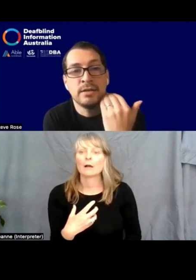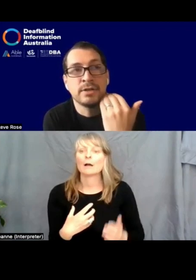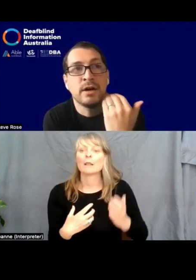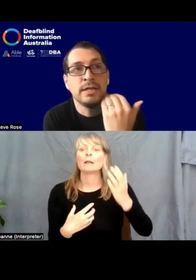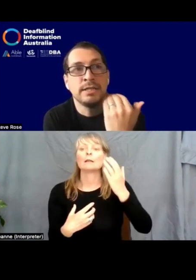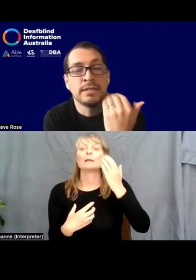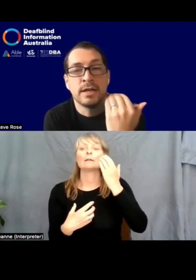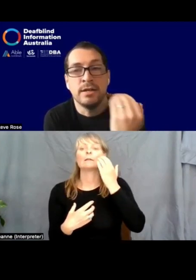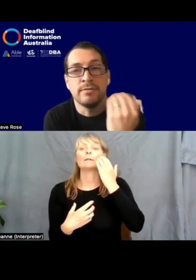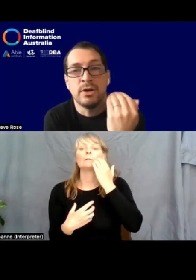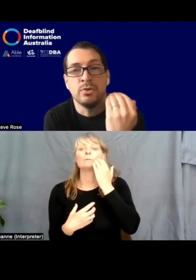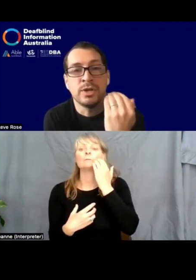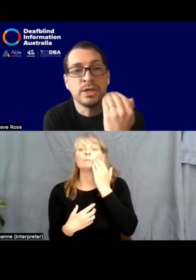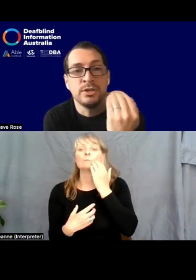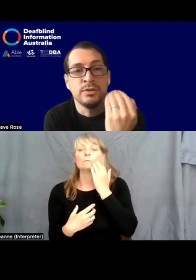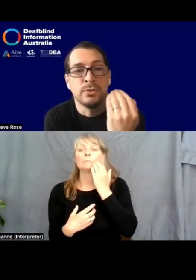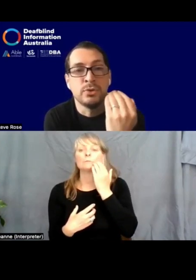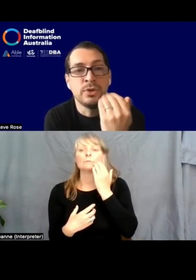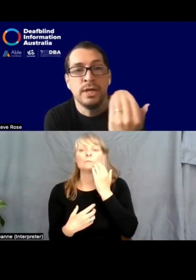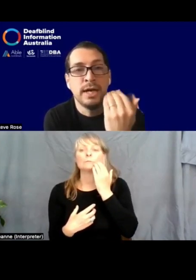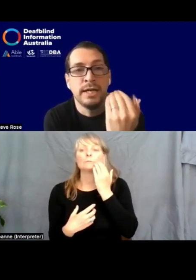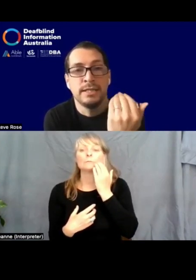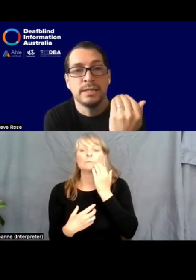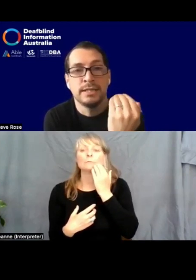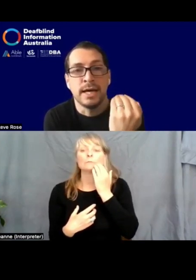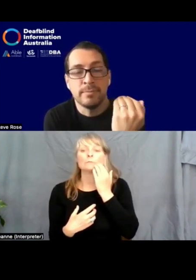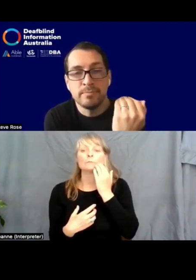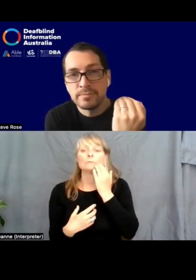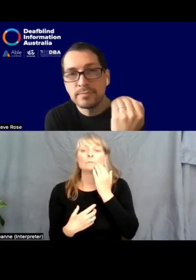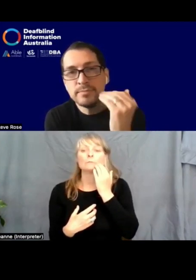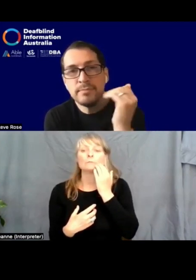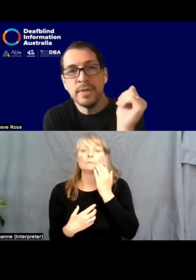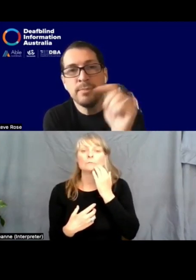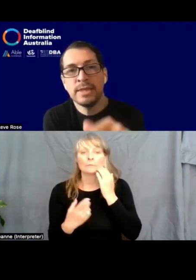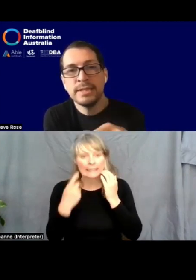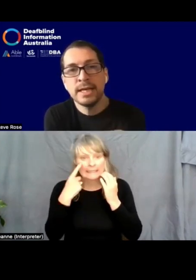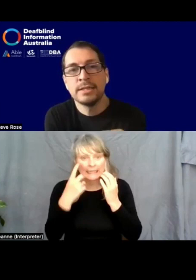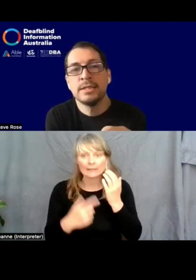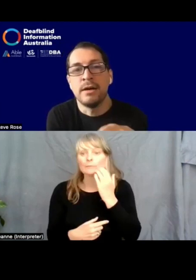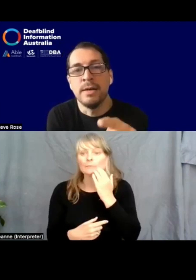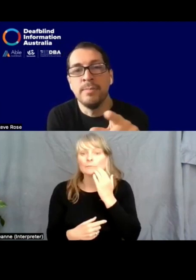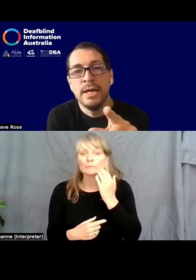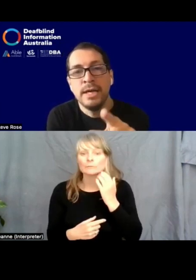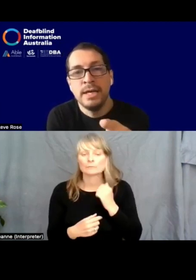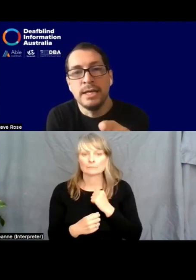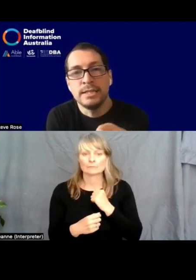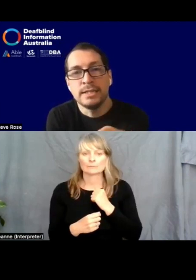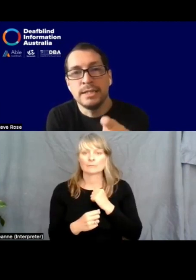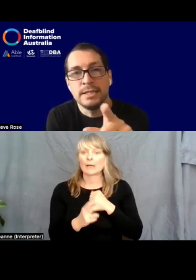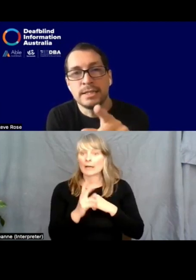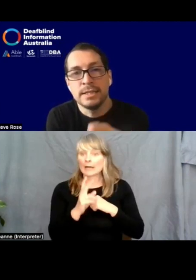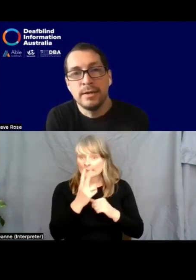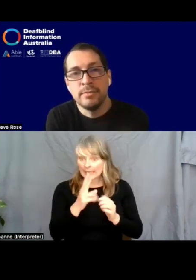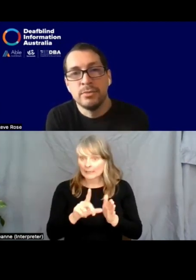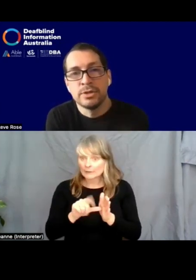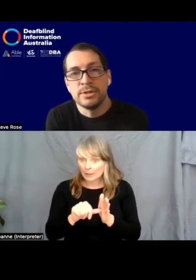kind of a guided, 'Oh, we're going to do more,' and he does that. The second time, he does it more